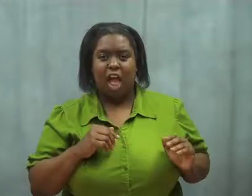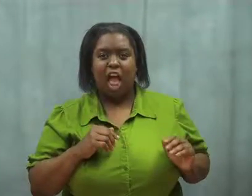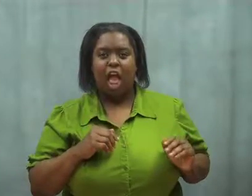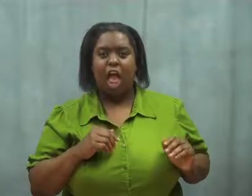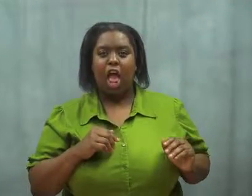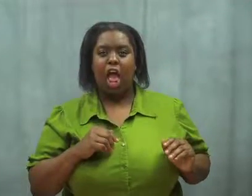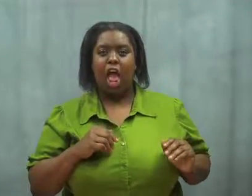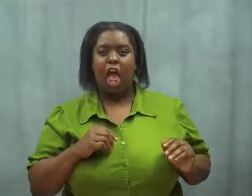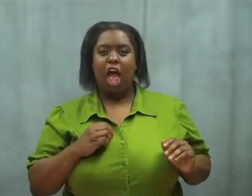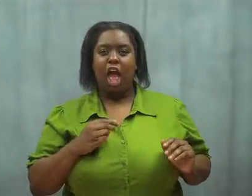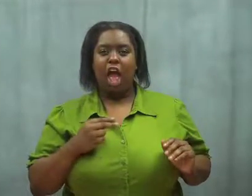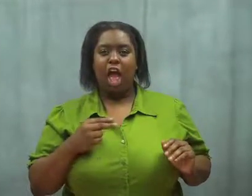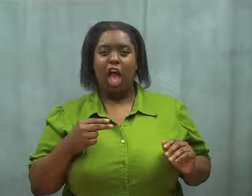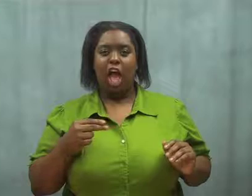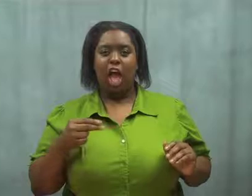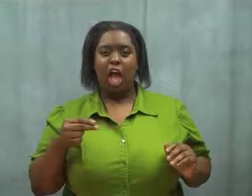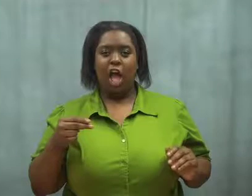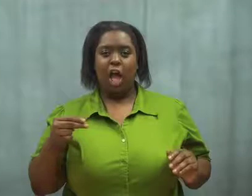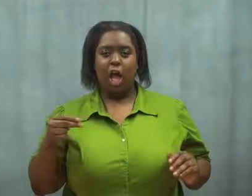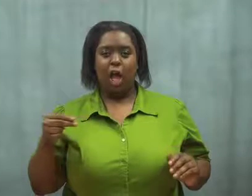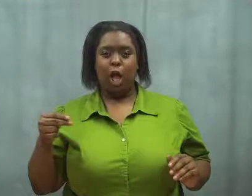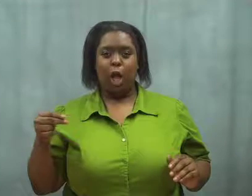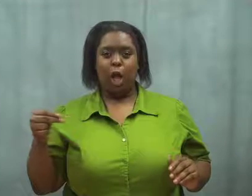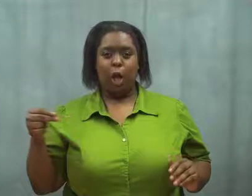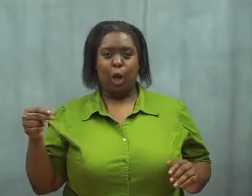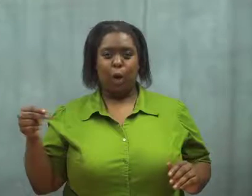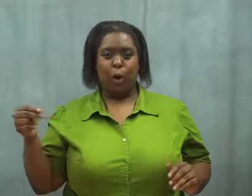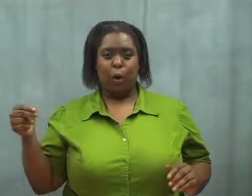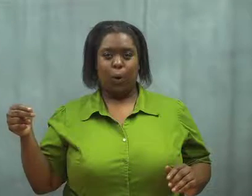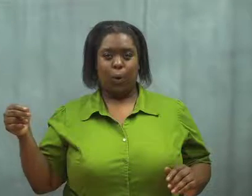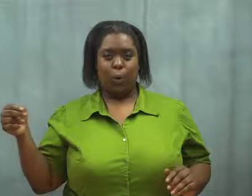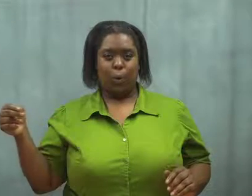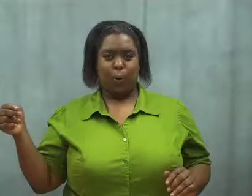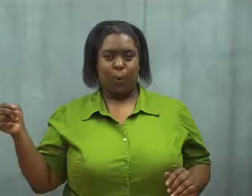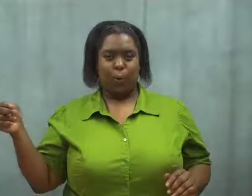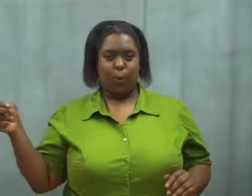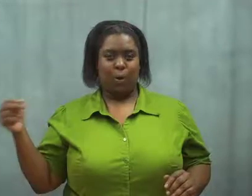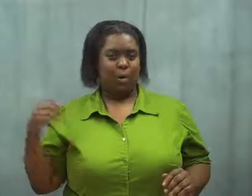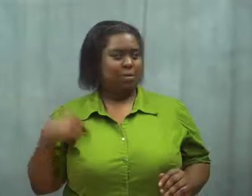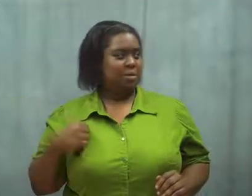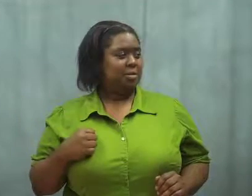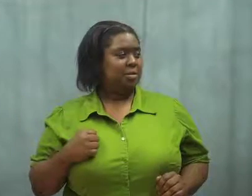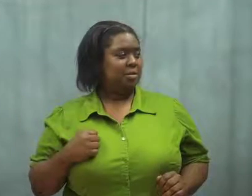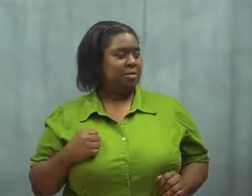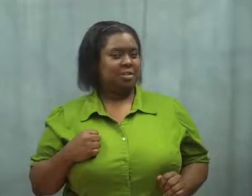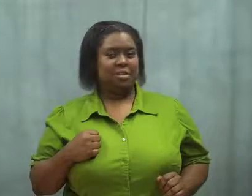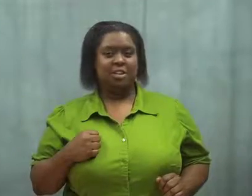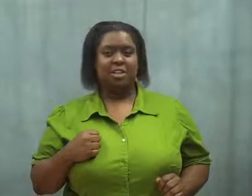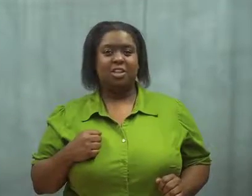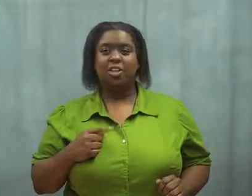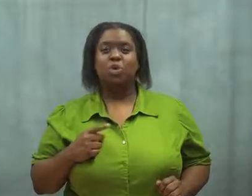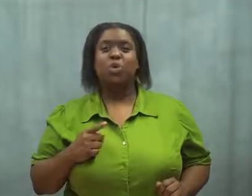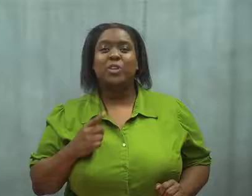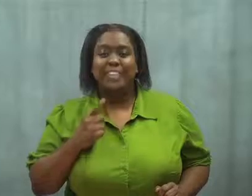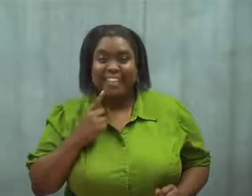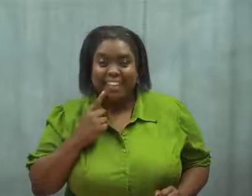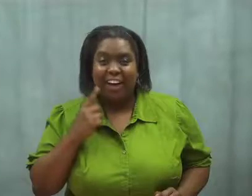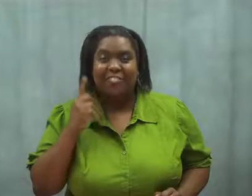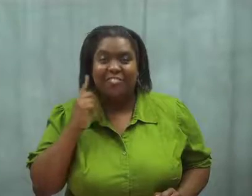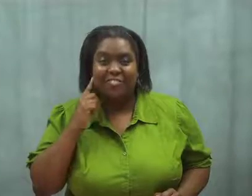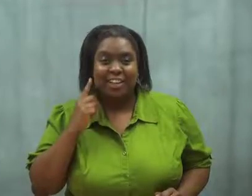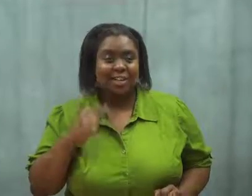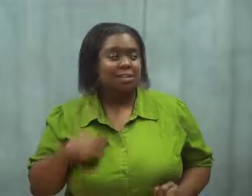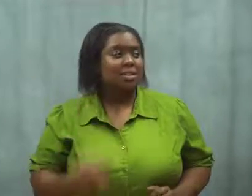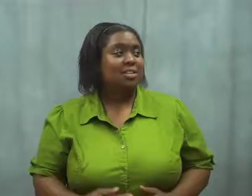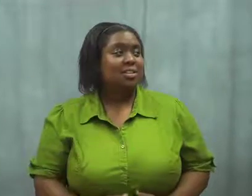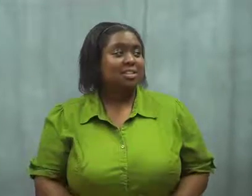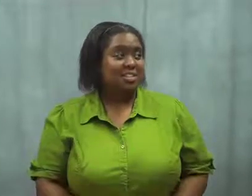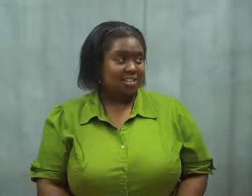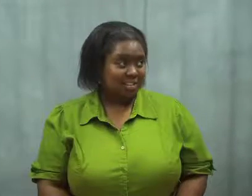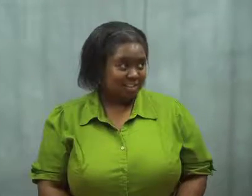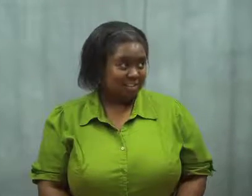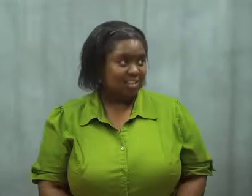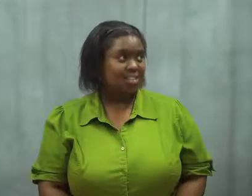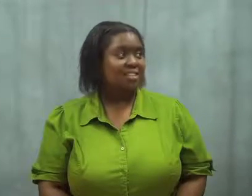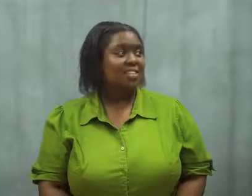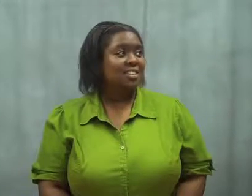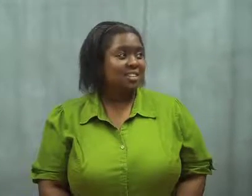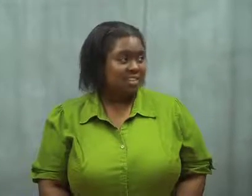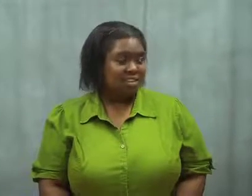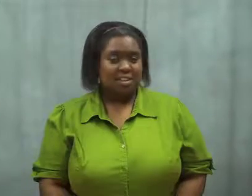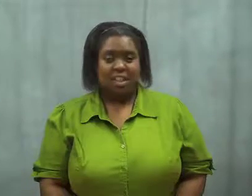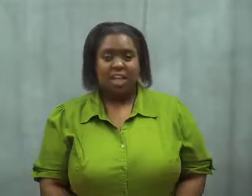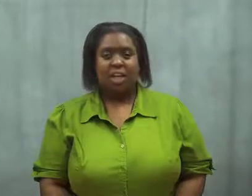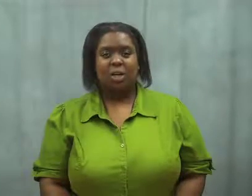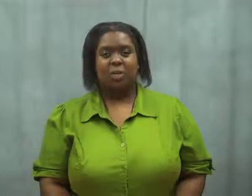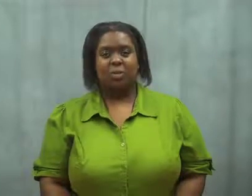The person said, "Ohhhhhhh! You are deaf?"